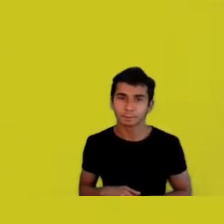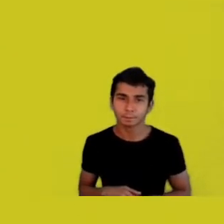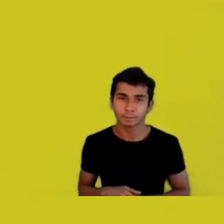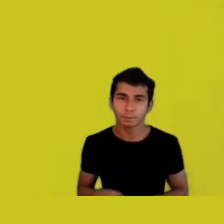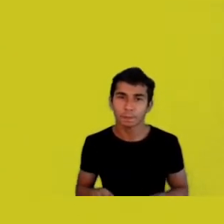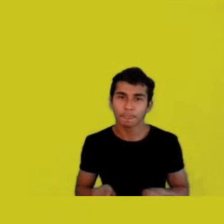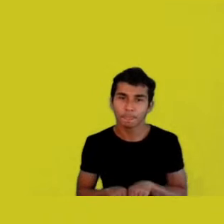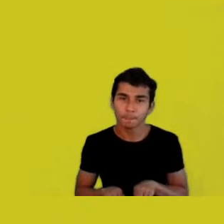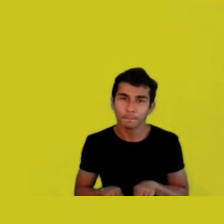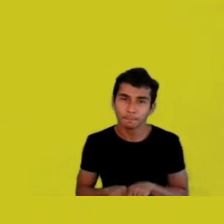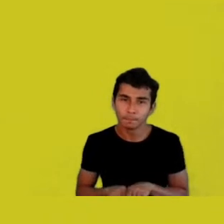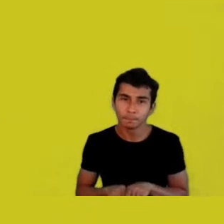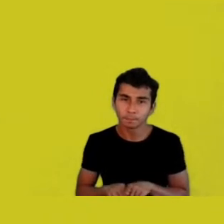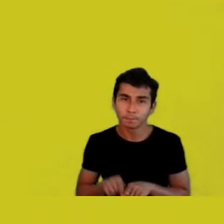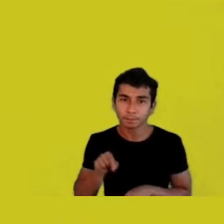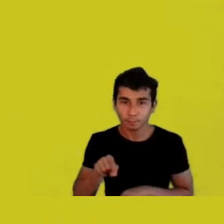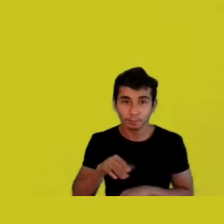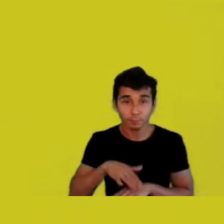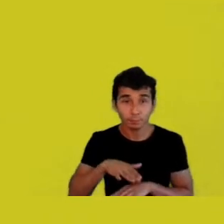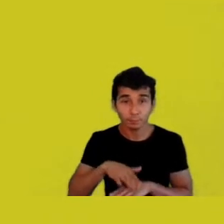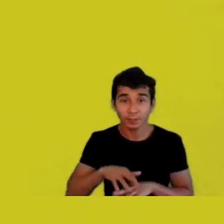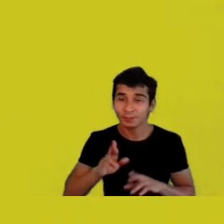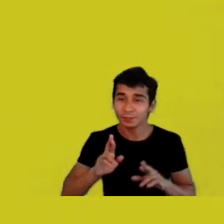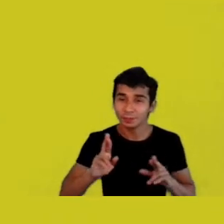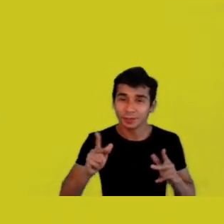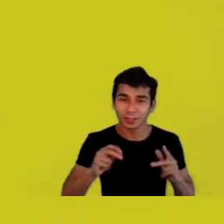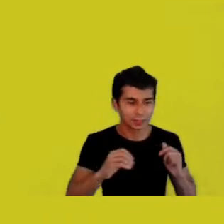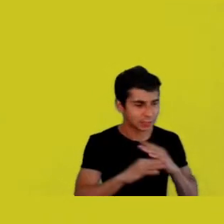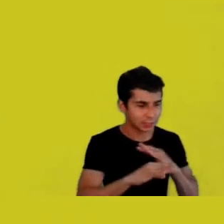What shamanism does is the opposite. It implements a rhythm.